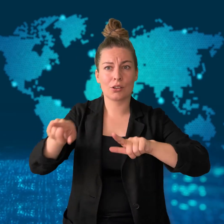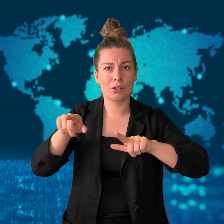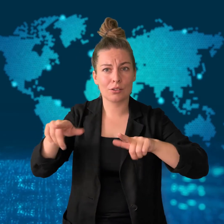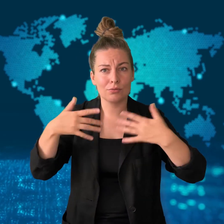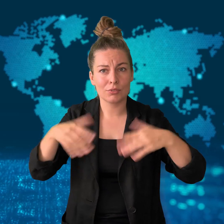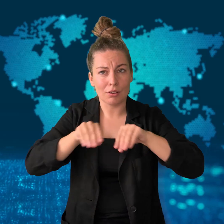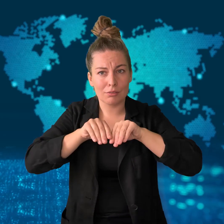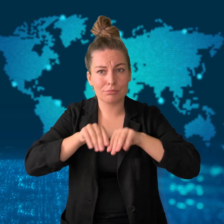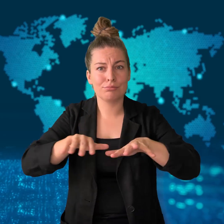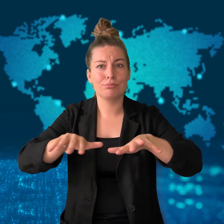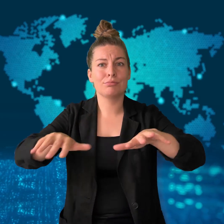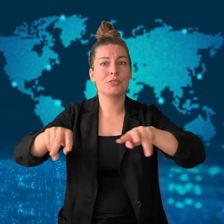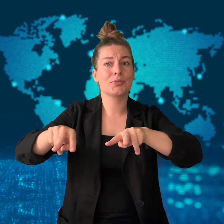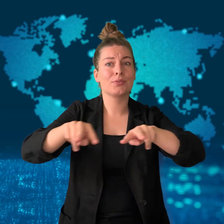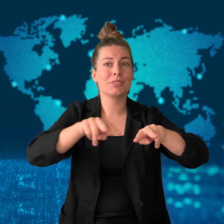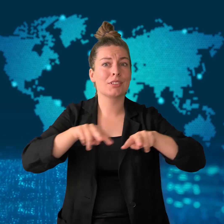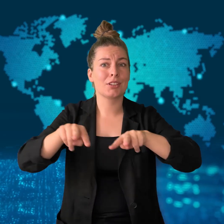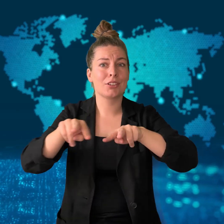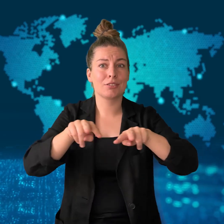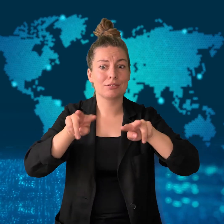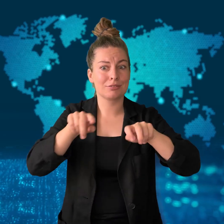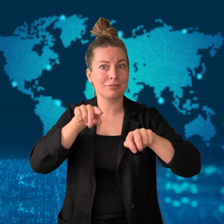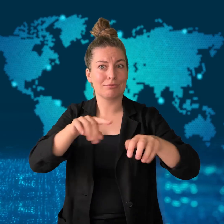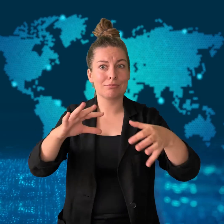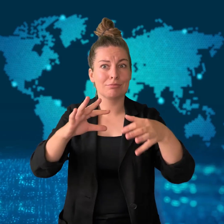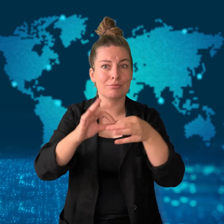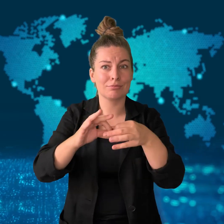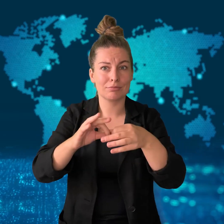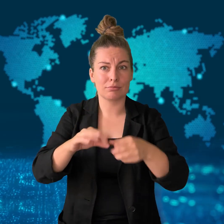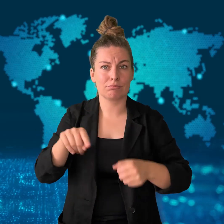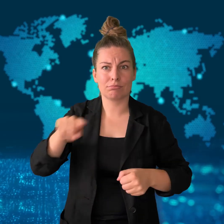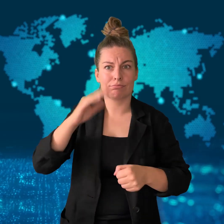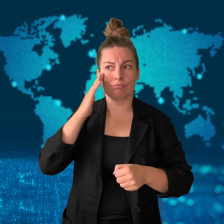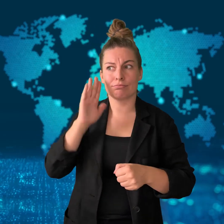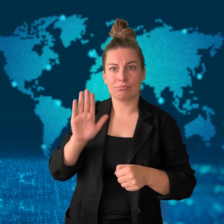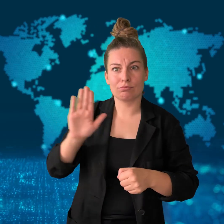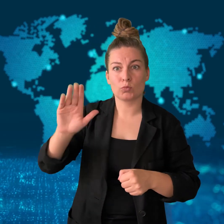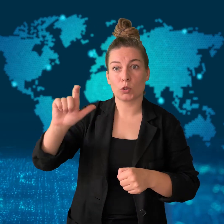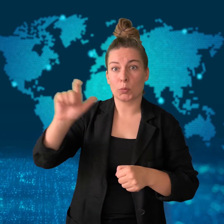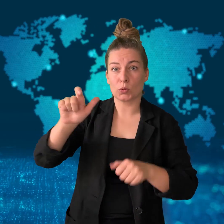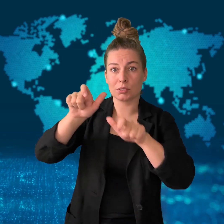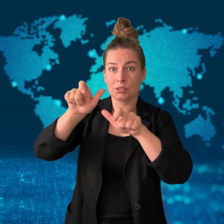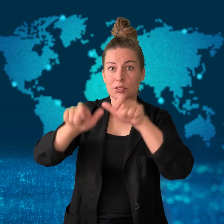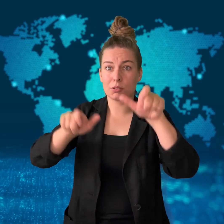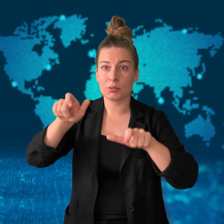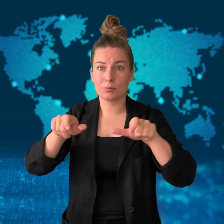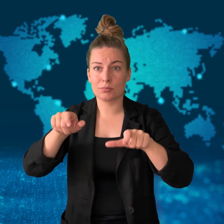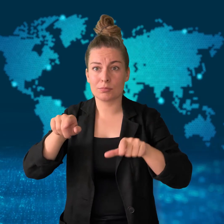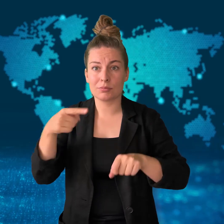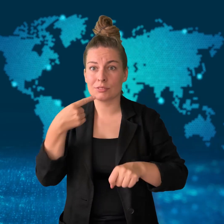Pork is considered "haram" by Muslims.